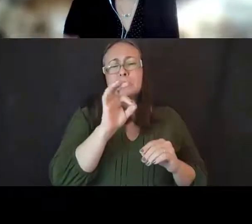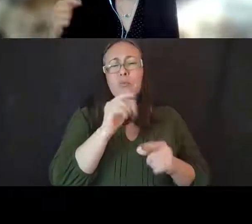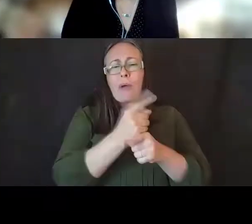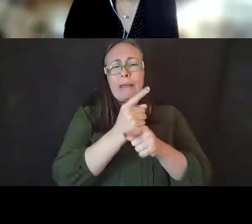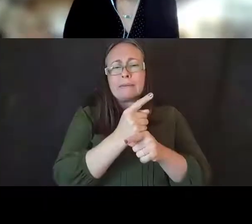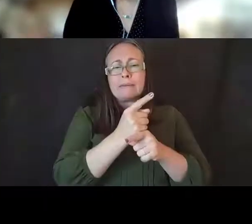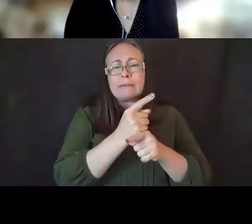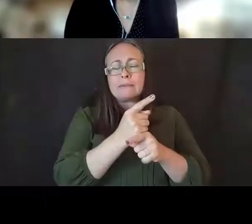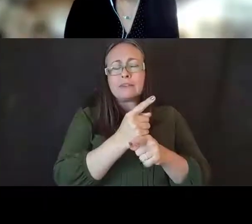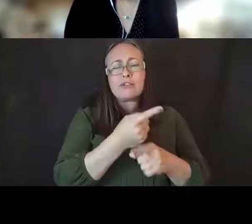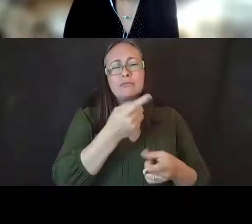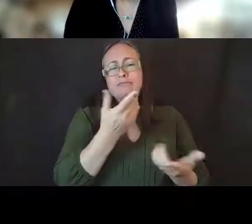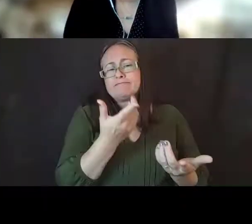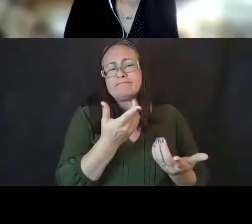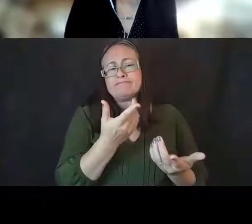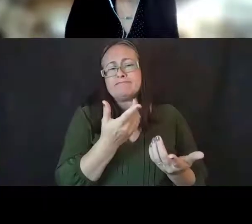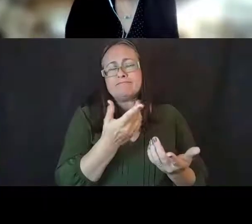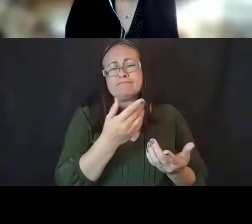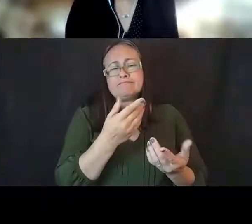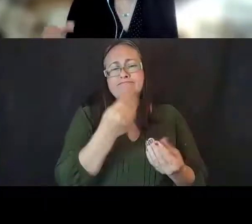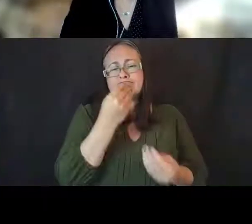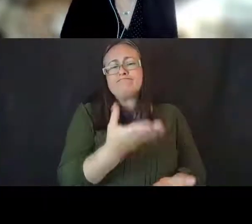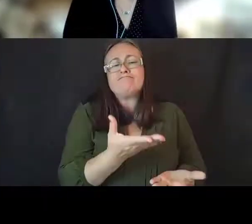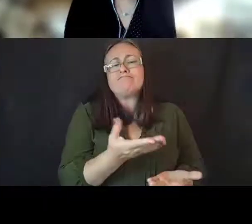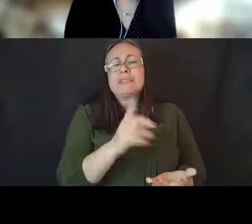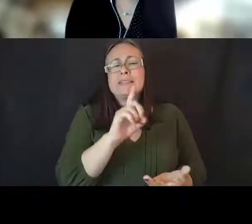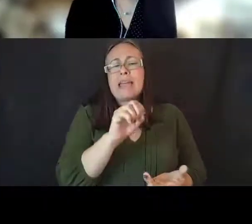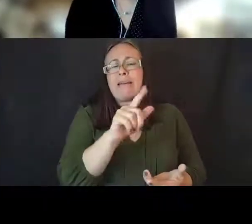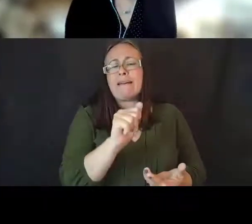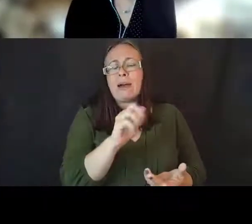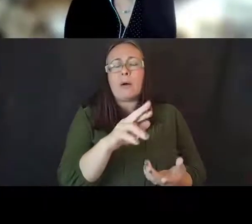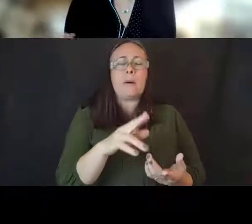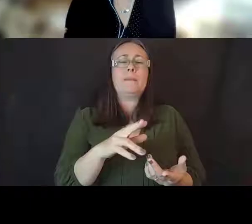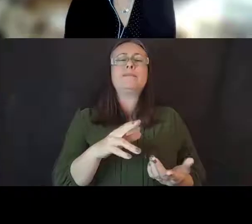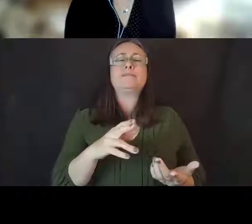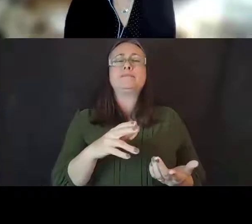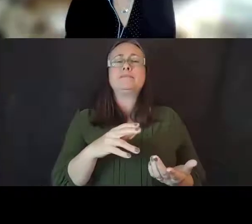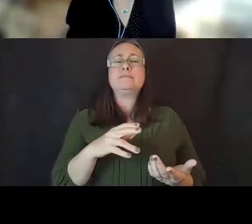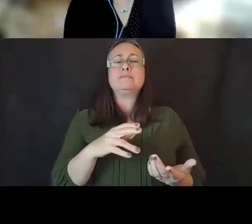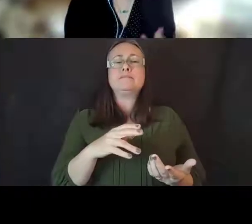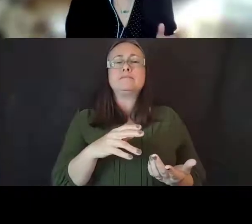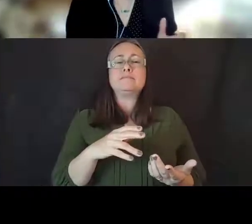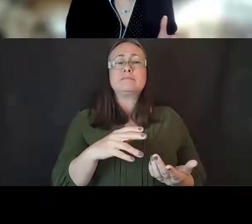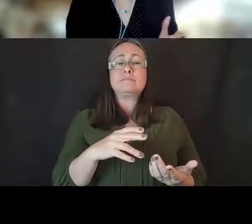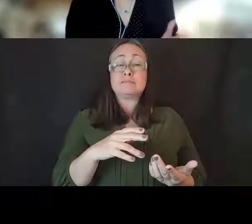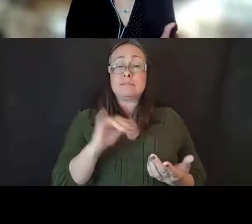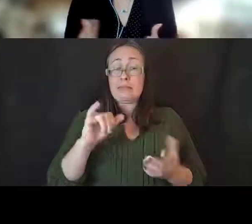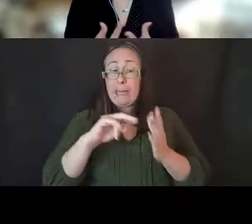the correct piece of data or the correct information. And so does that mean that science is immune